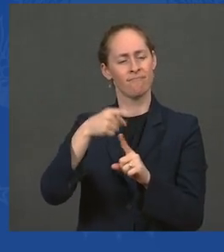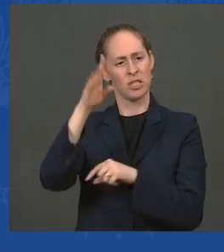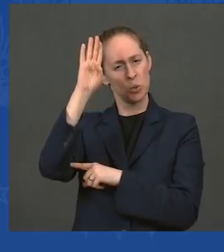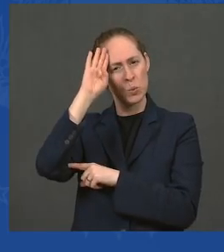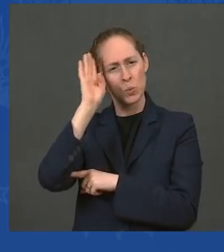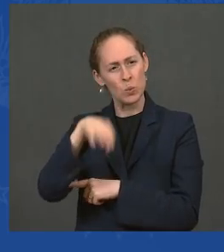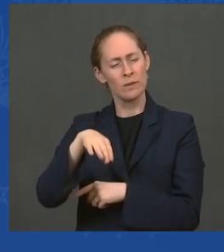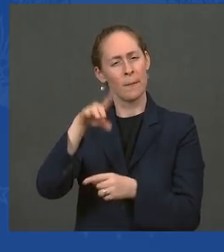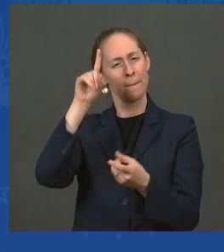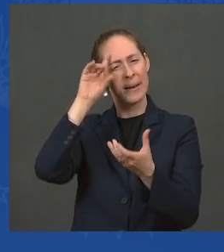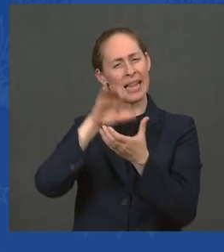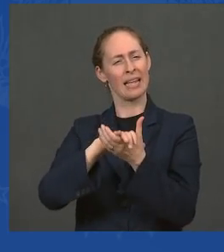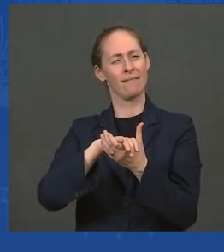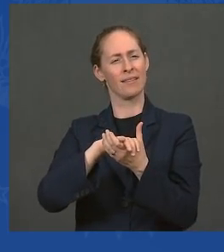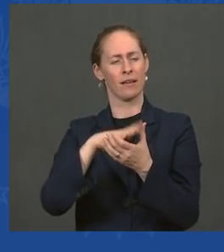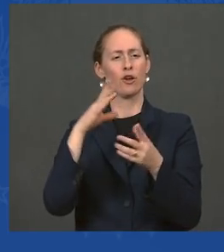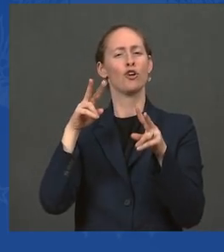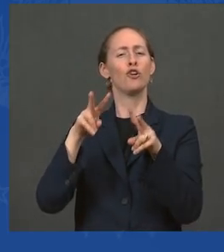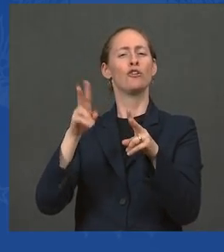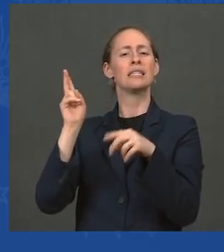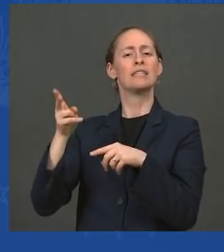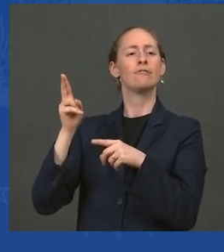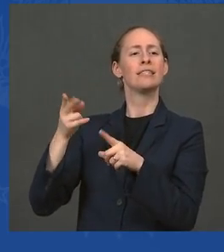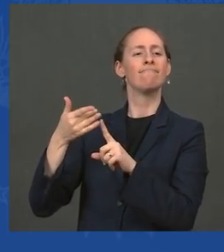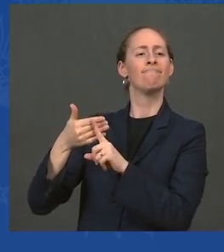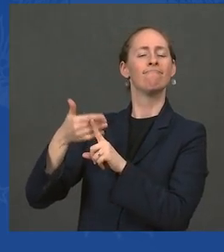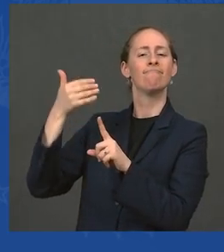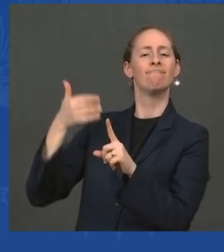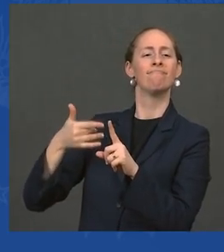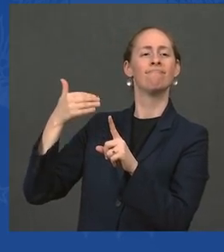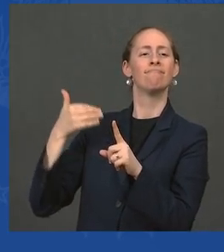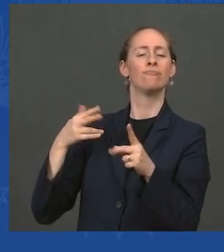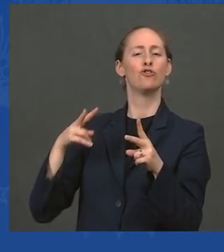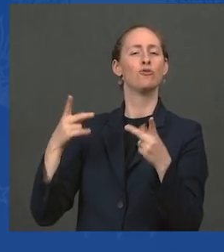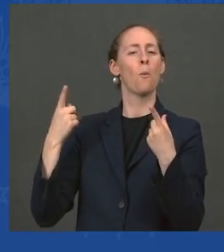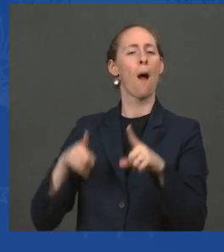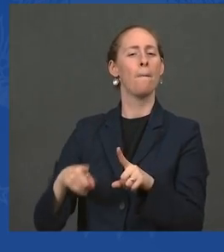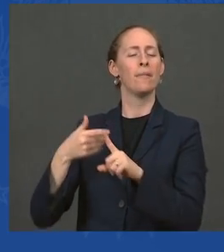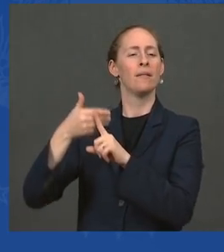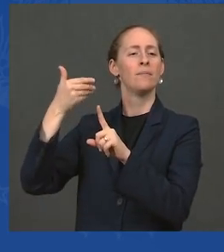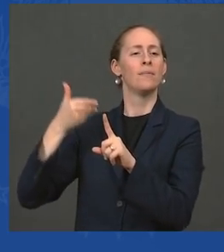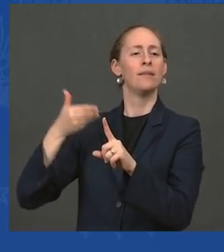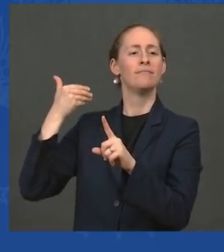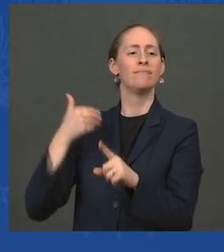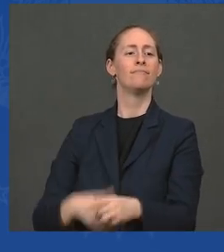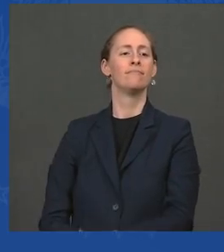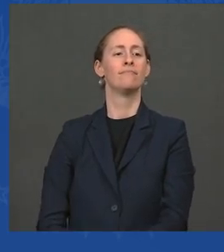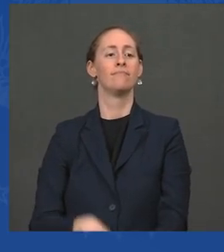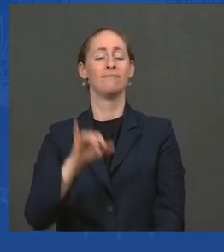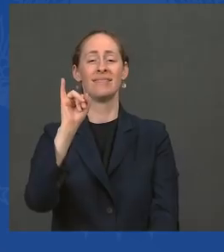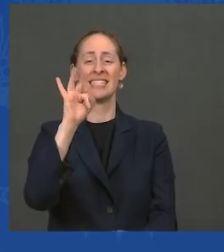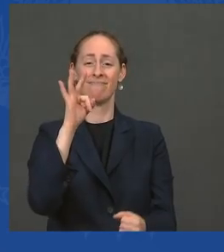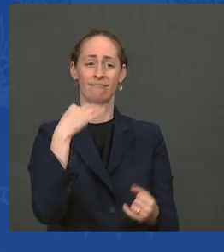Just look at the history of the journey of this nation. What becomes clear is this: Given half a chance -- half a chance --